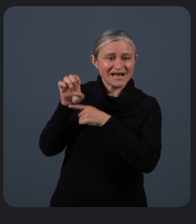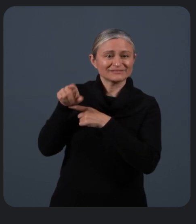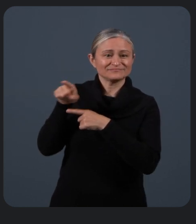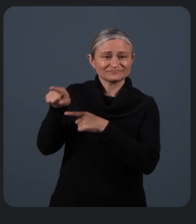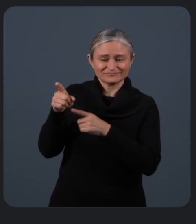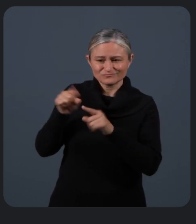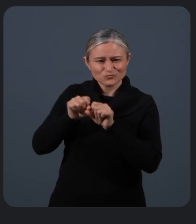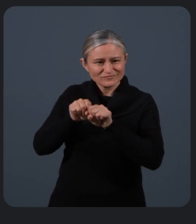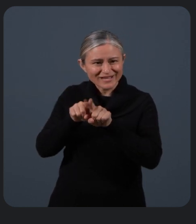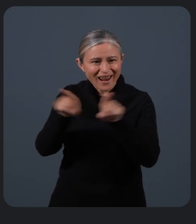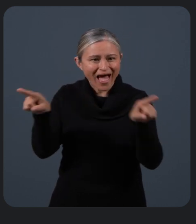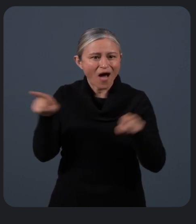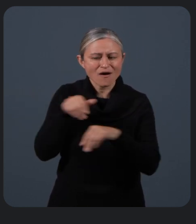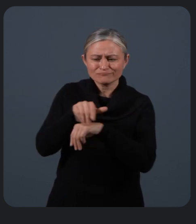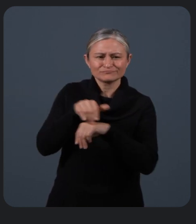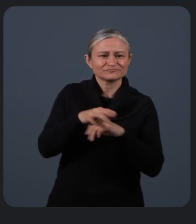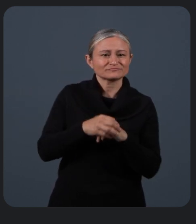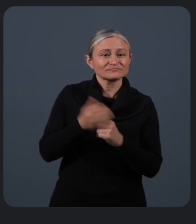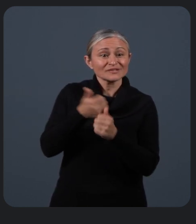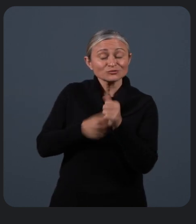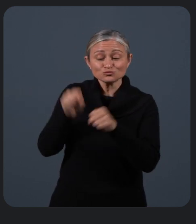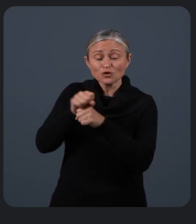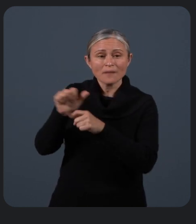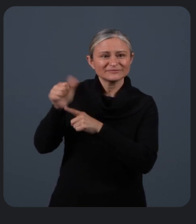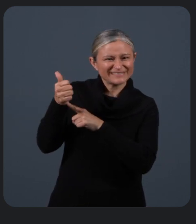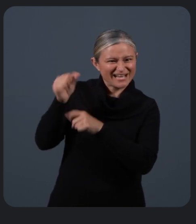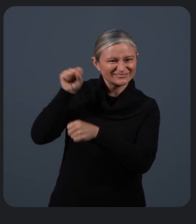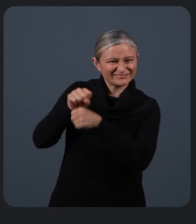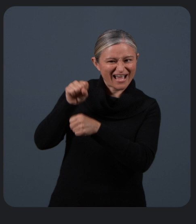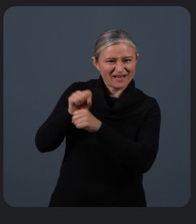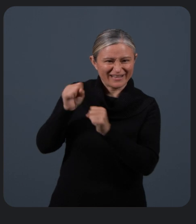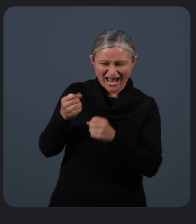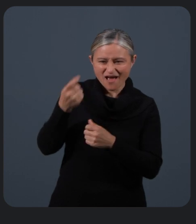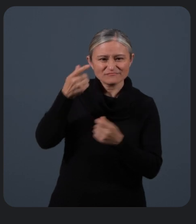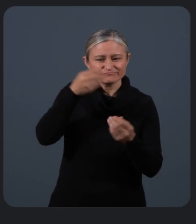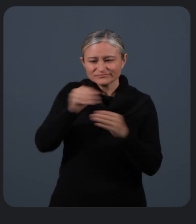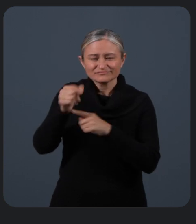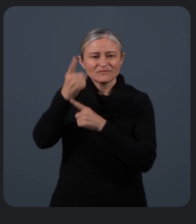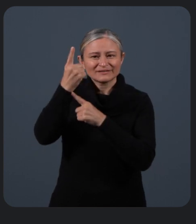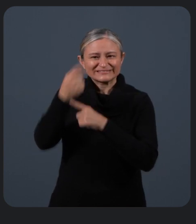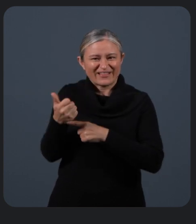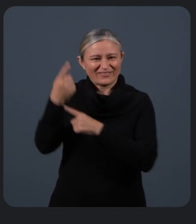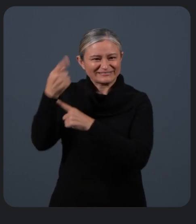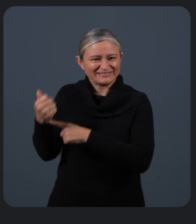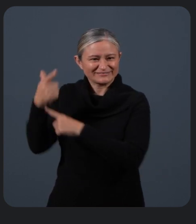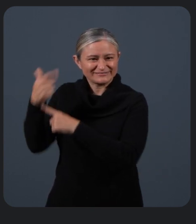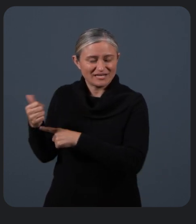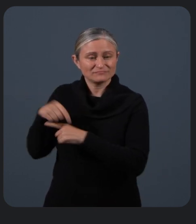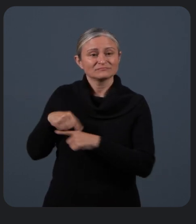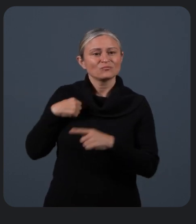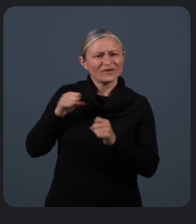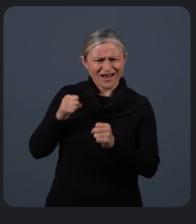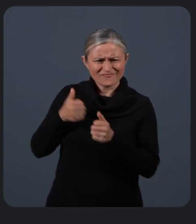Each of the job's 10 tasks handles a tenth of the users. We can follow the progress of every task